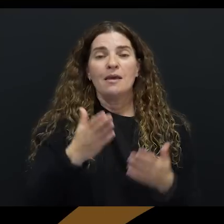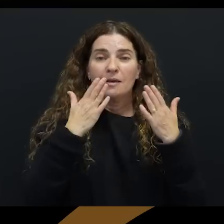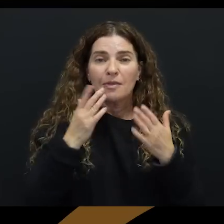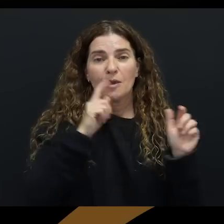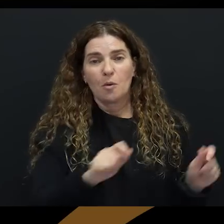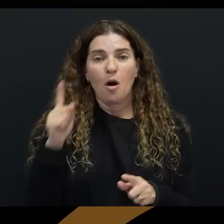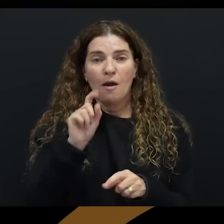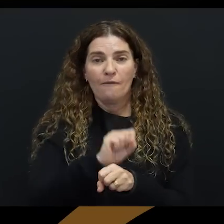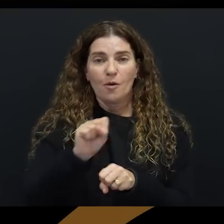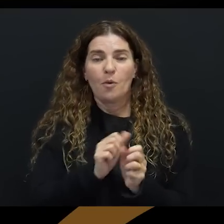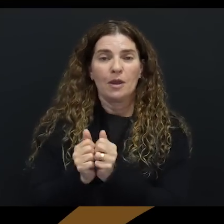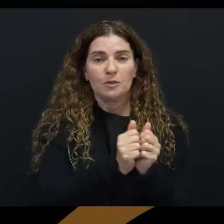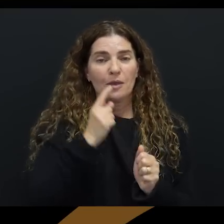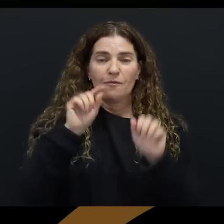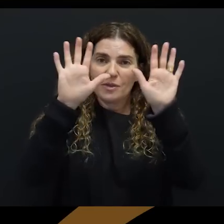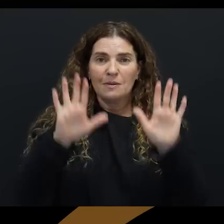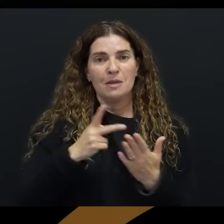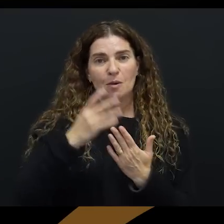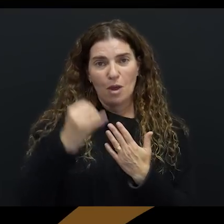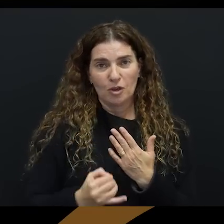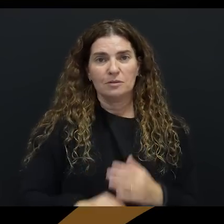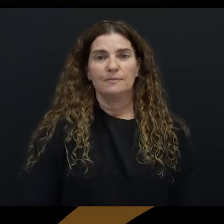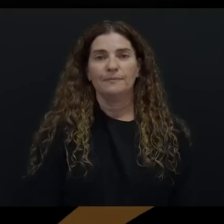And thank you all for working with us on this amazing project.